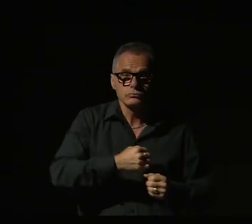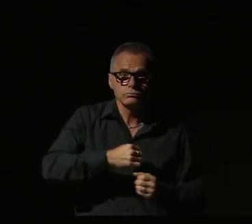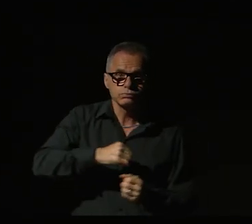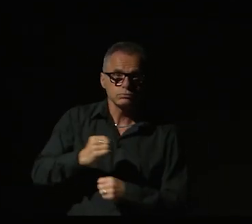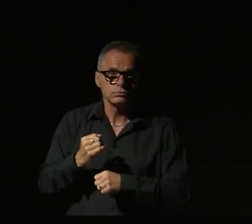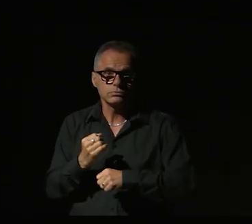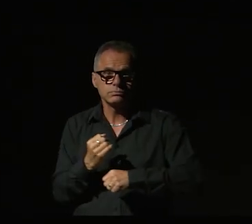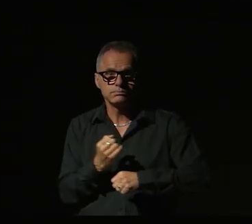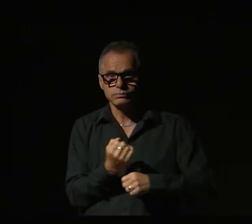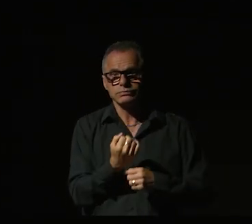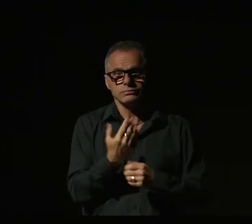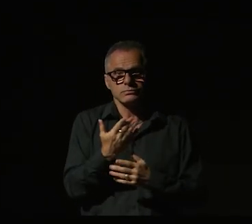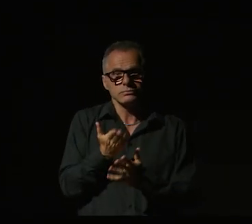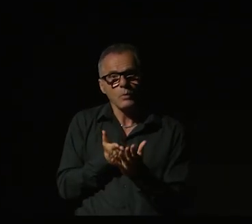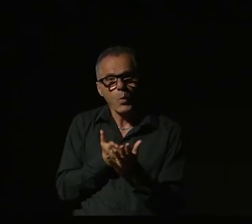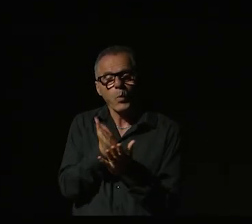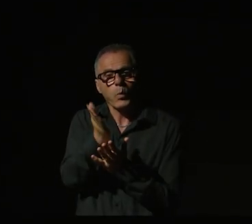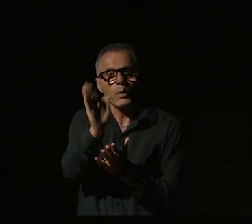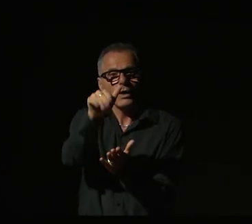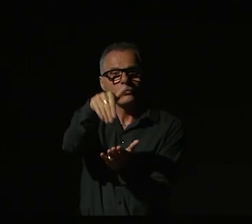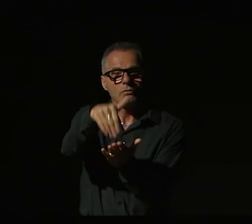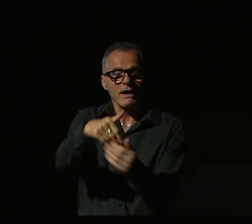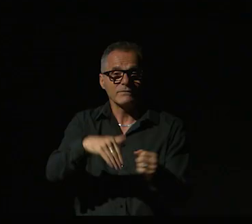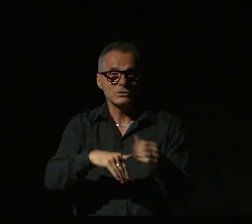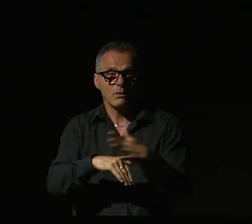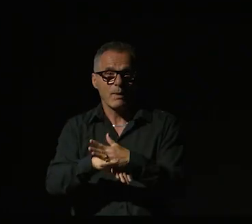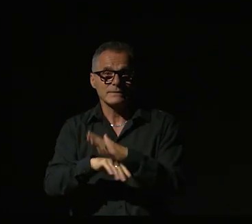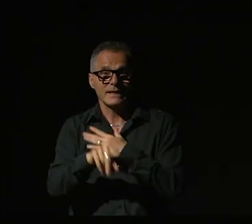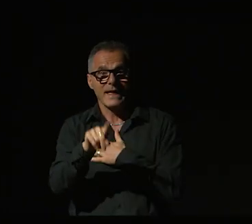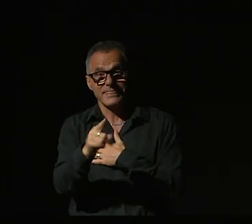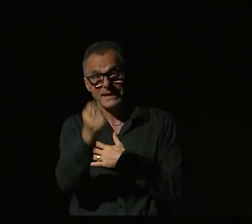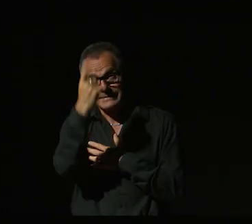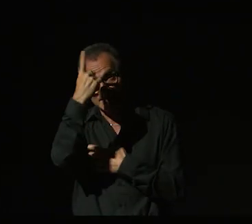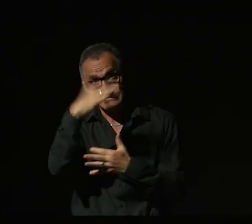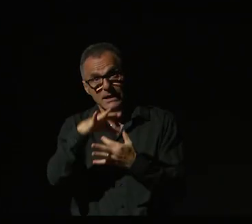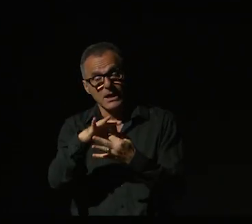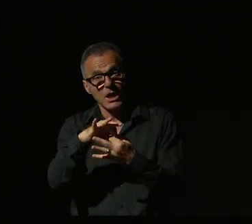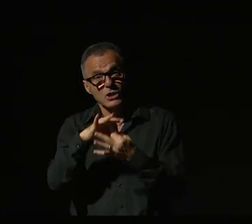And that's one other idea that could be associated with this image,